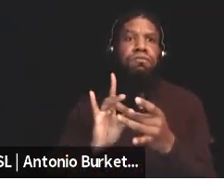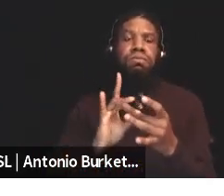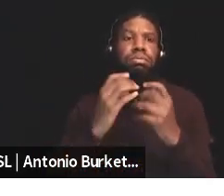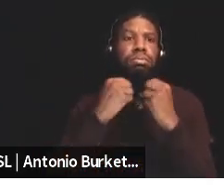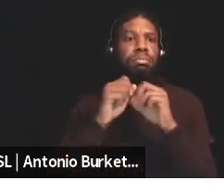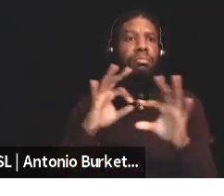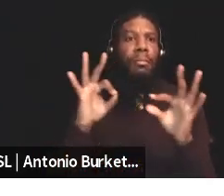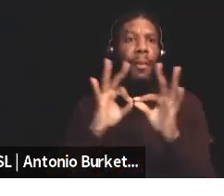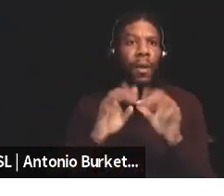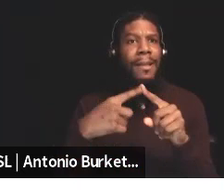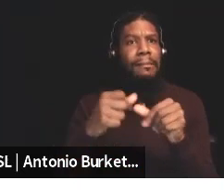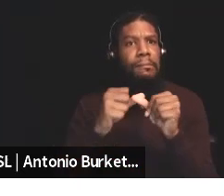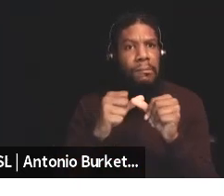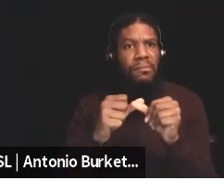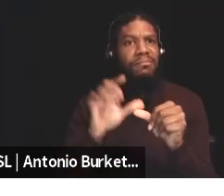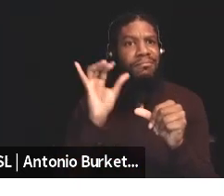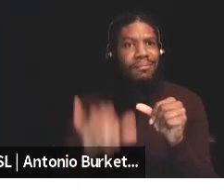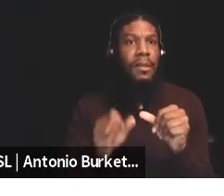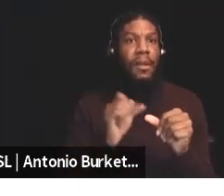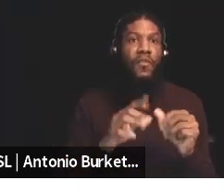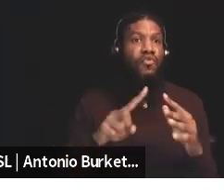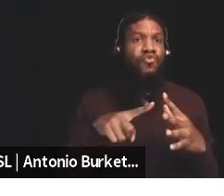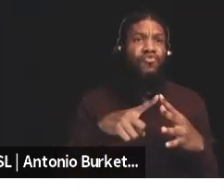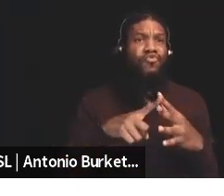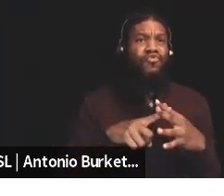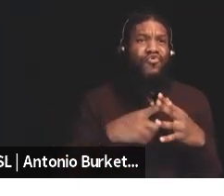scratch in creating those relationships across the institution, it can take a lot of time